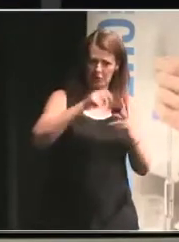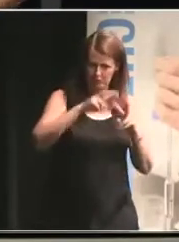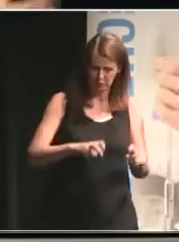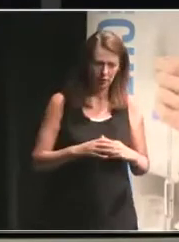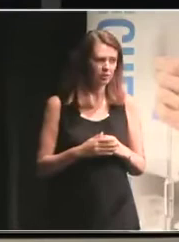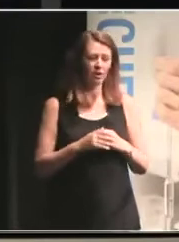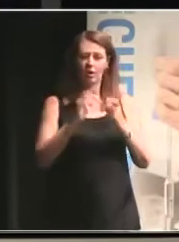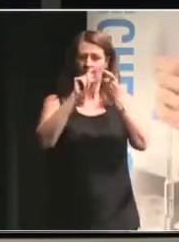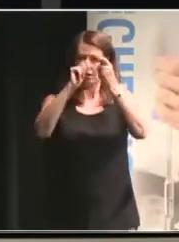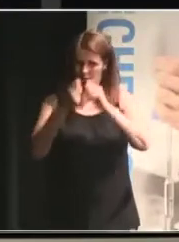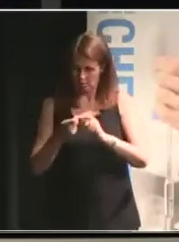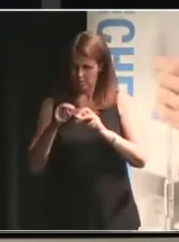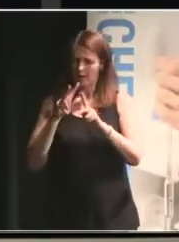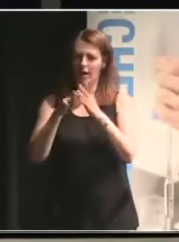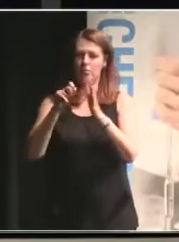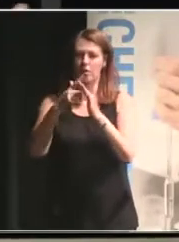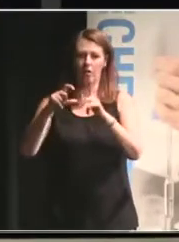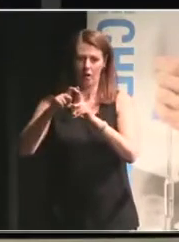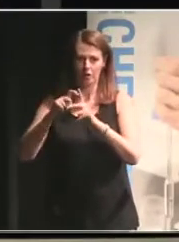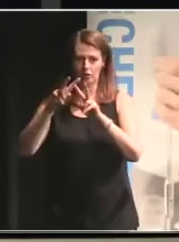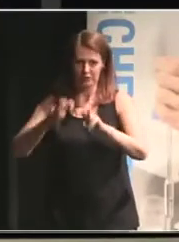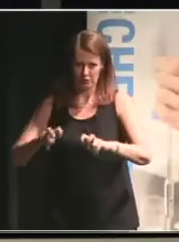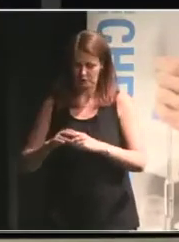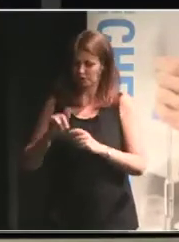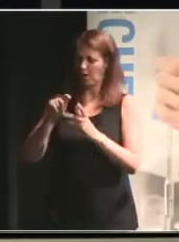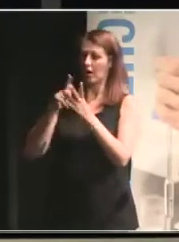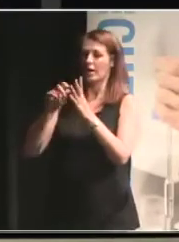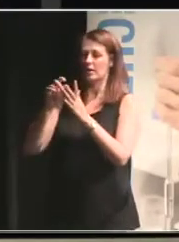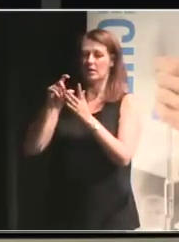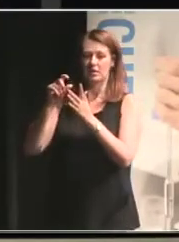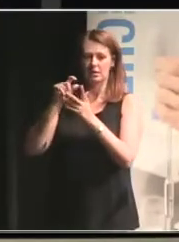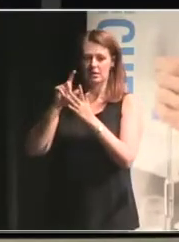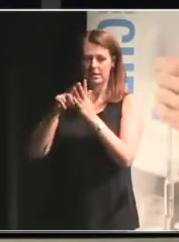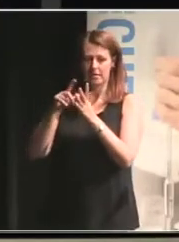we call that applied research. When we turn components into devices we call that development.